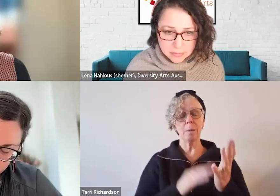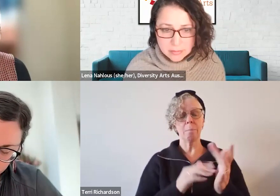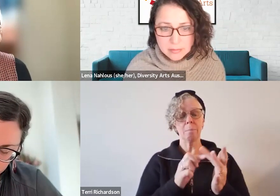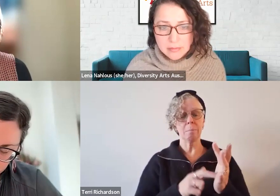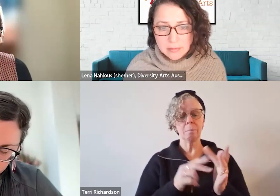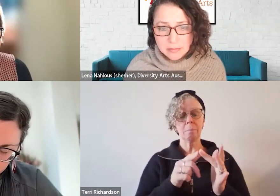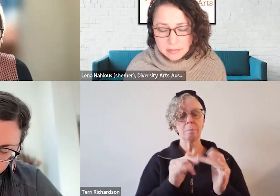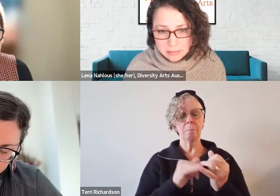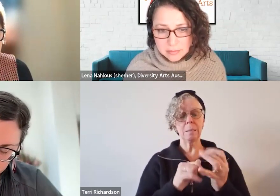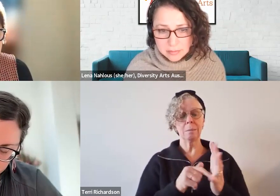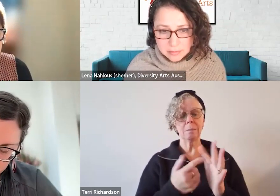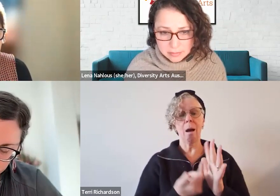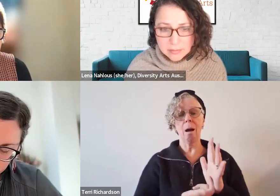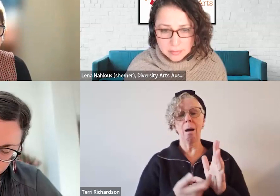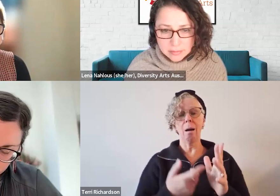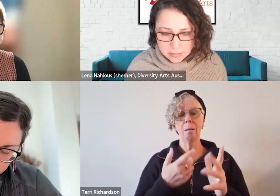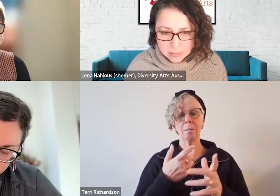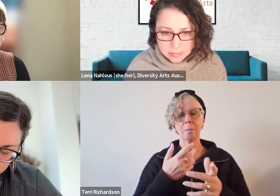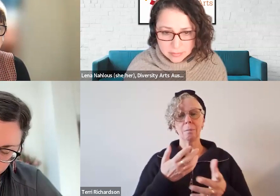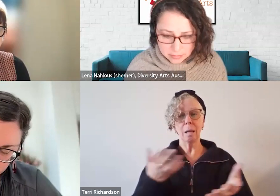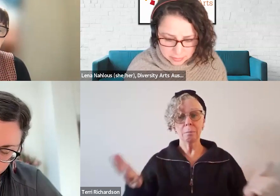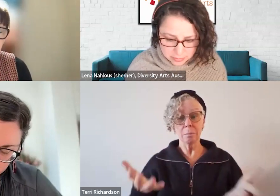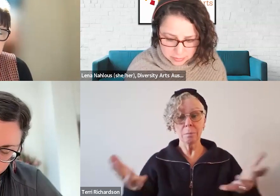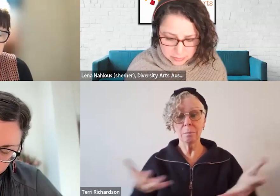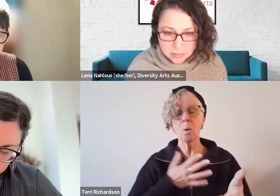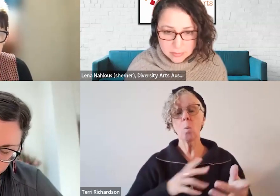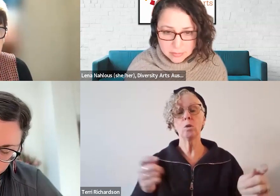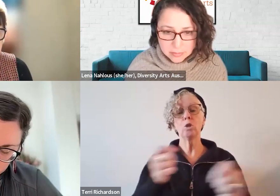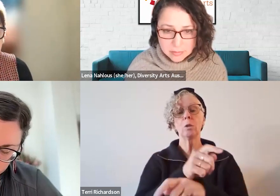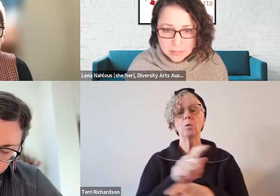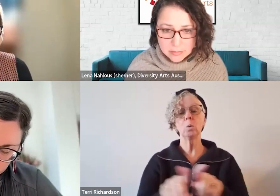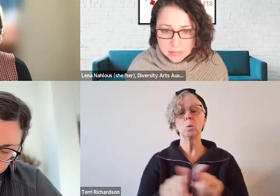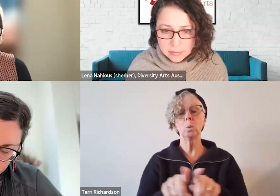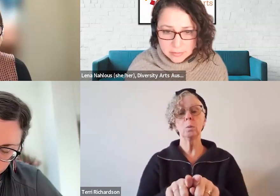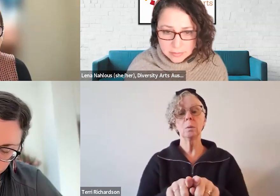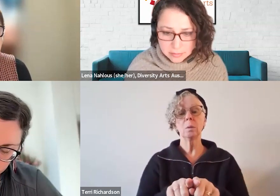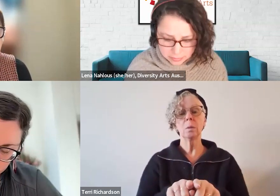So ultimately I think it's inevitably gonna be imposed upon